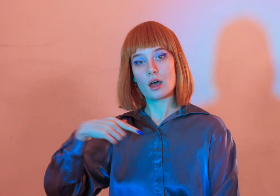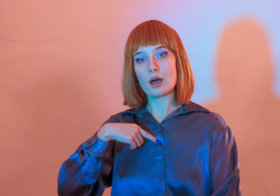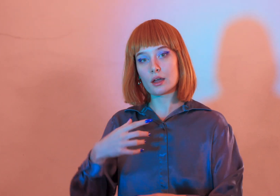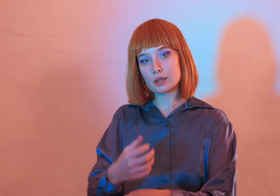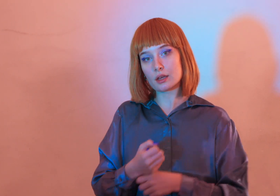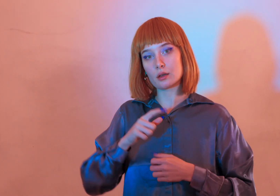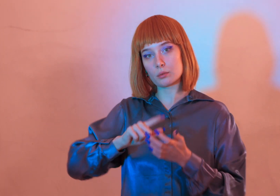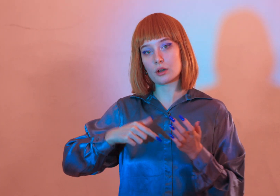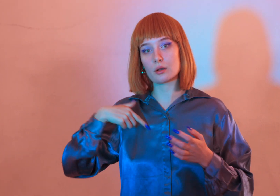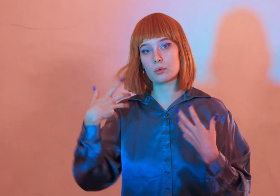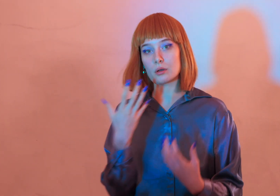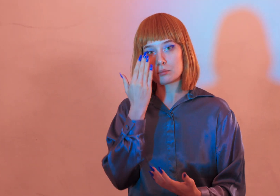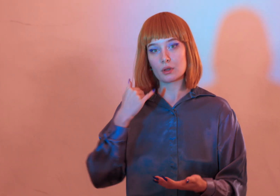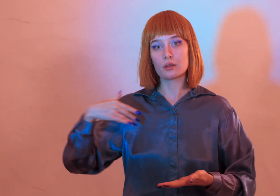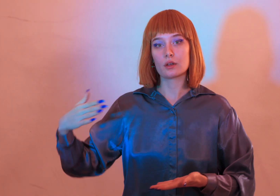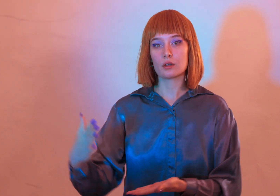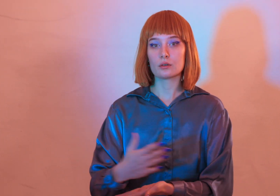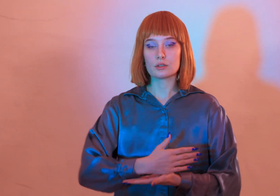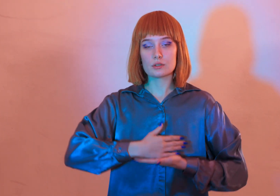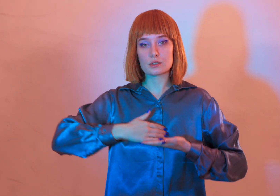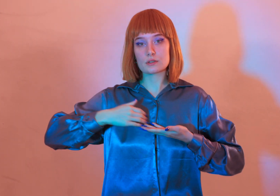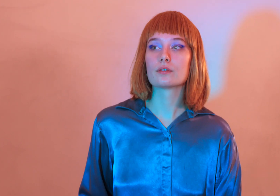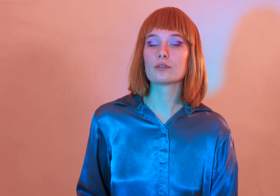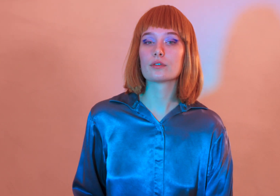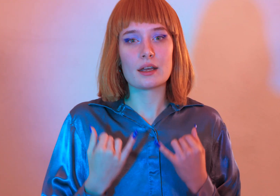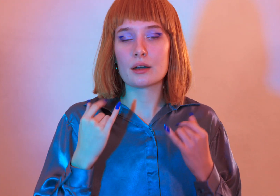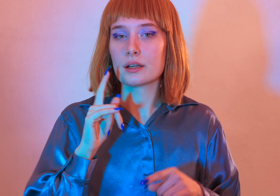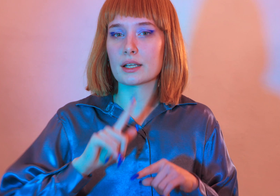i get what i want cause i know that i deserve it